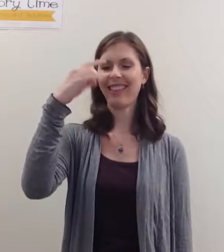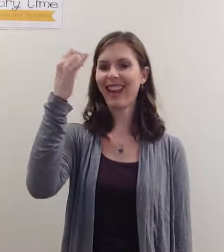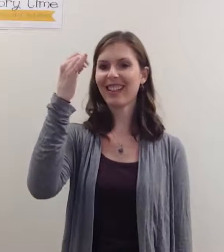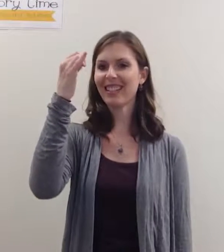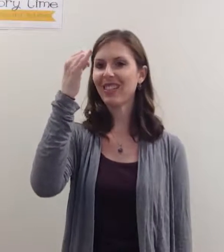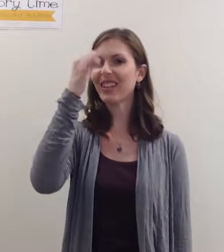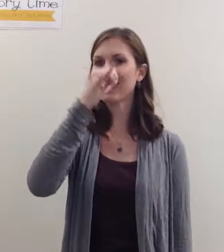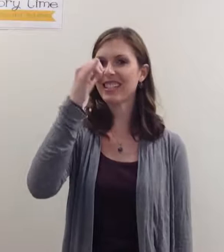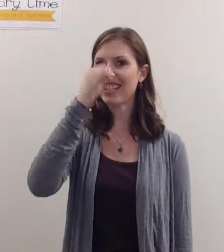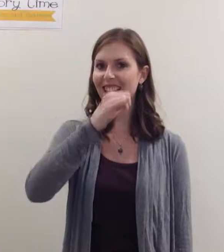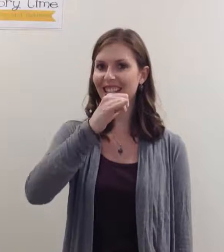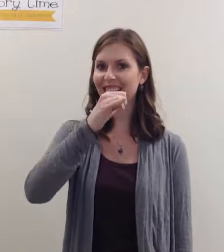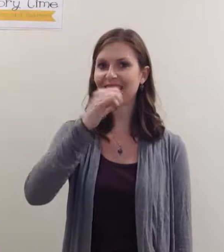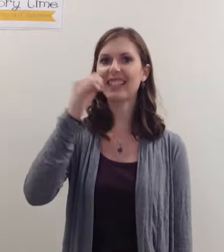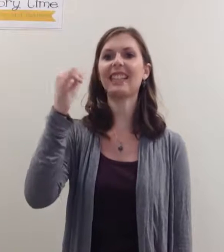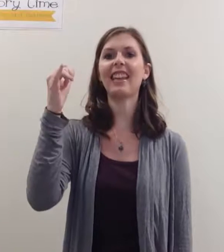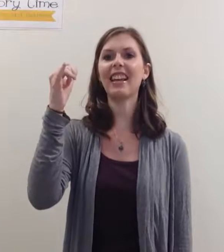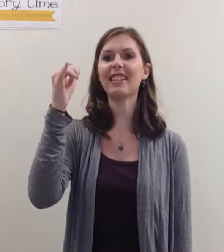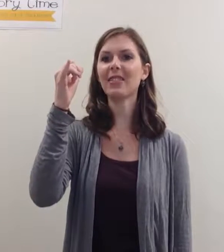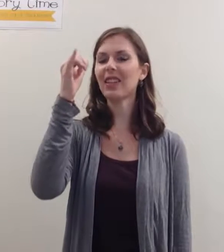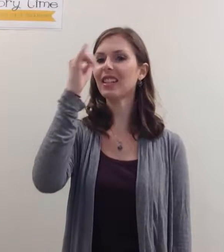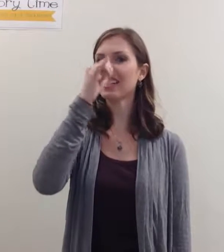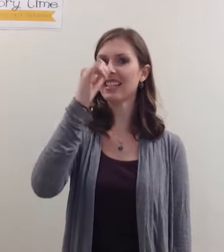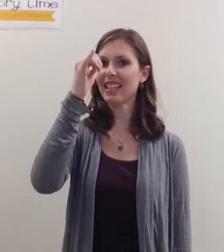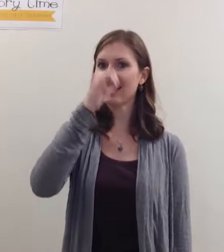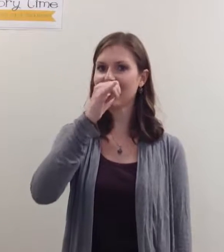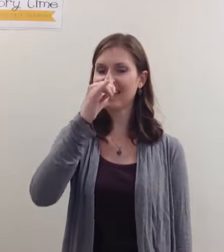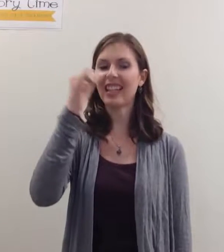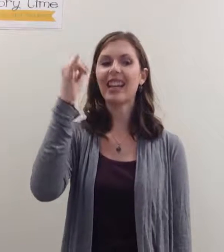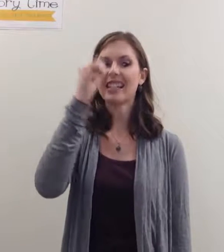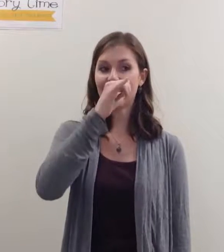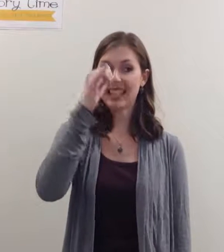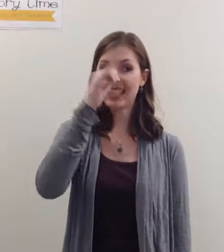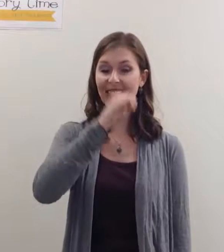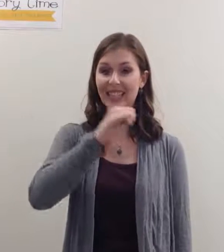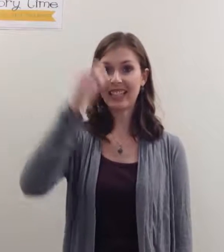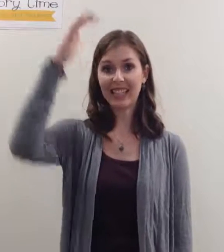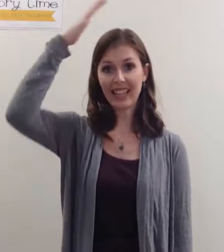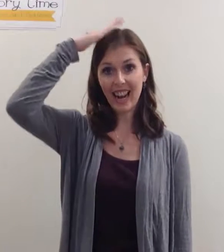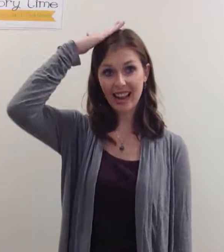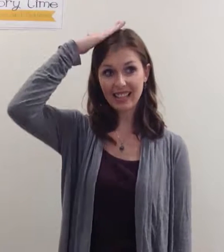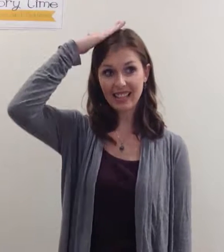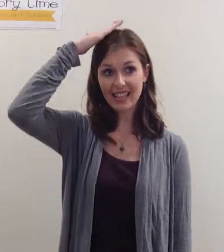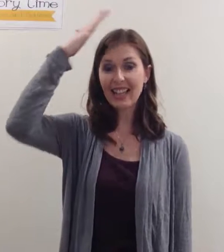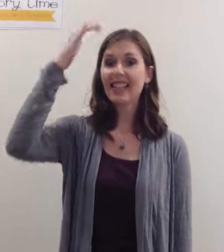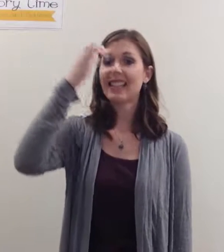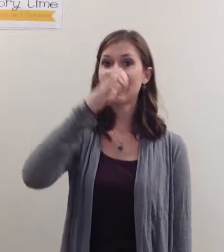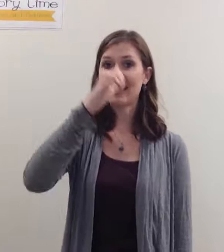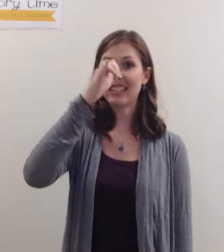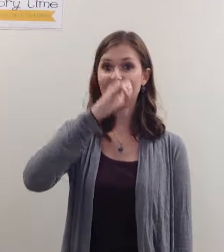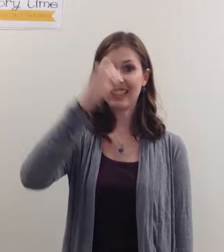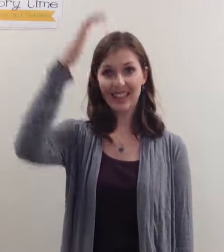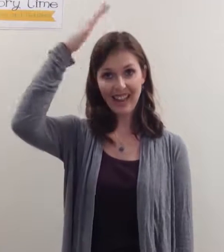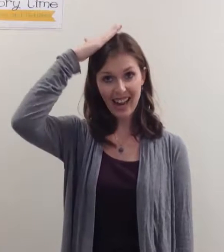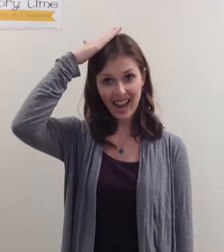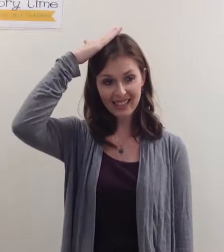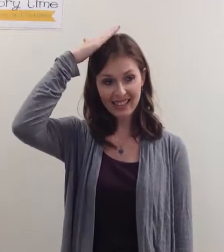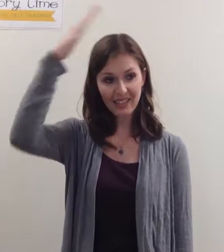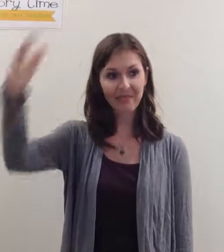That is very silly, that is very silly Silly HATS! Silly HATS!